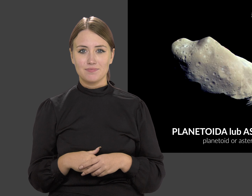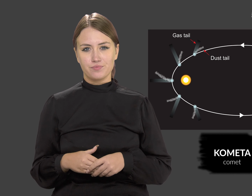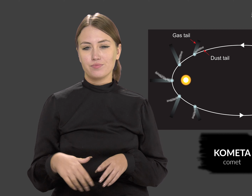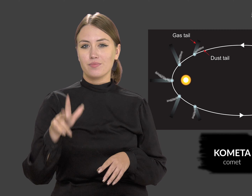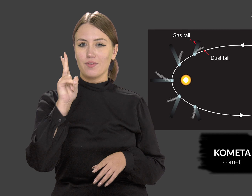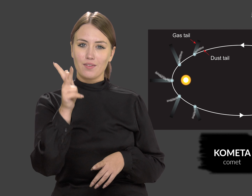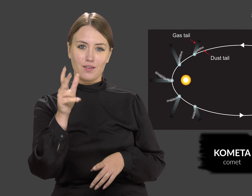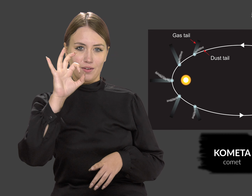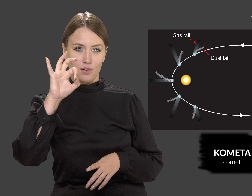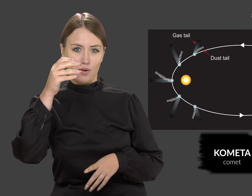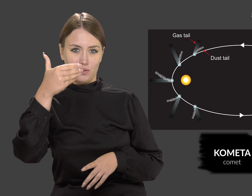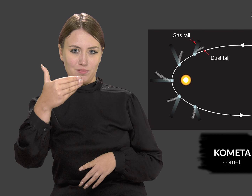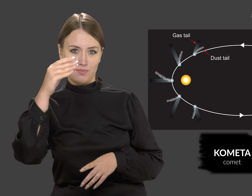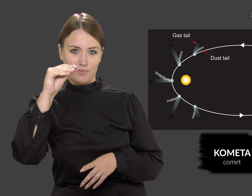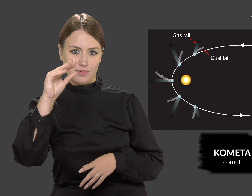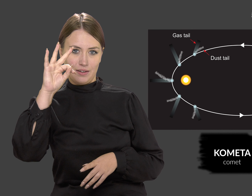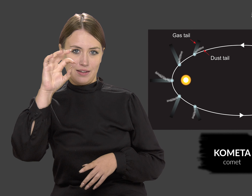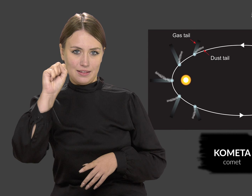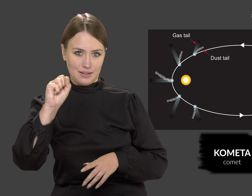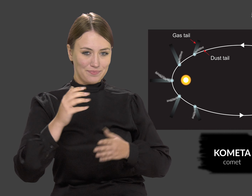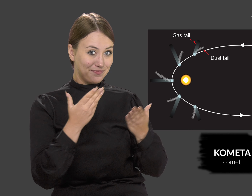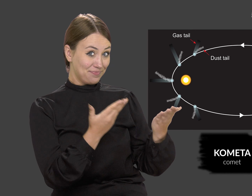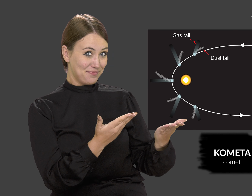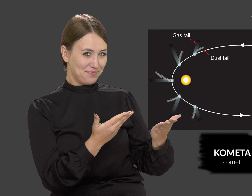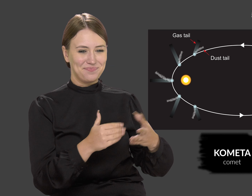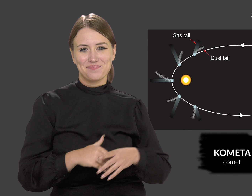Comet.